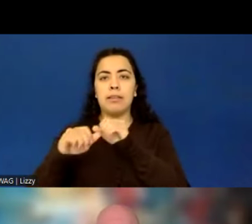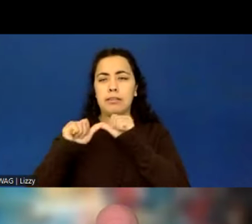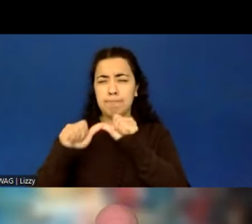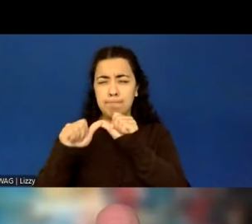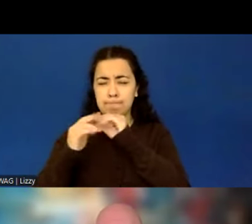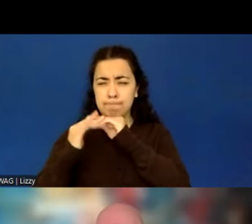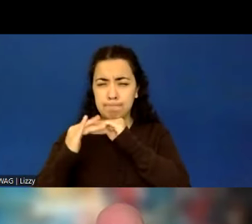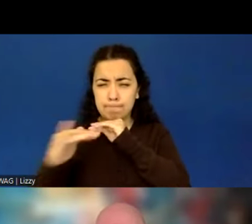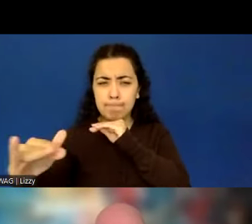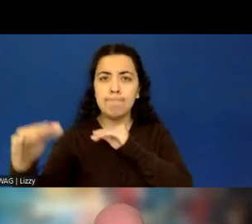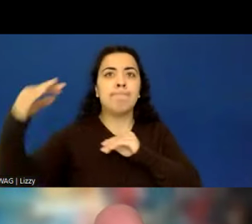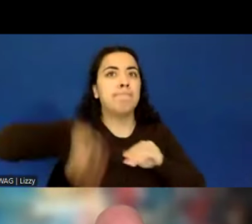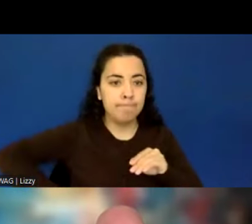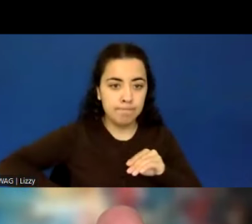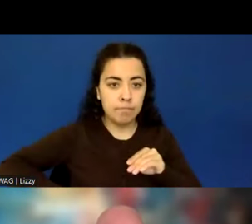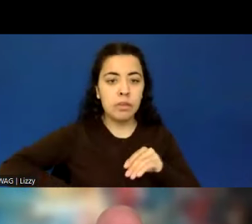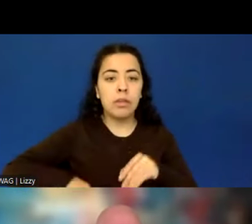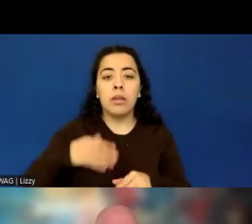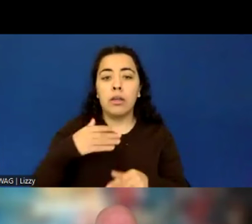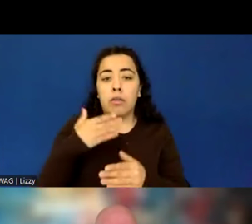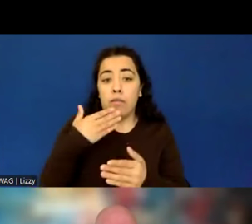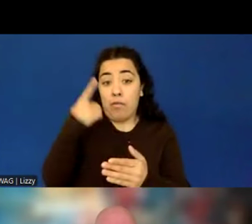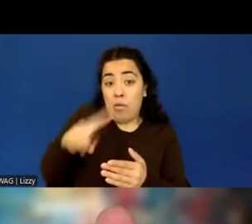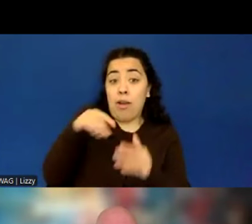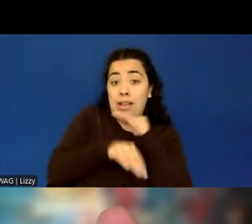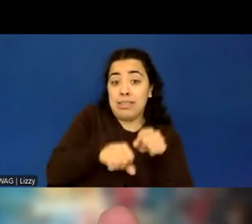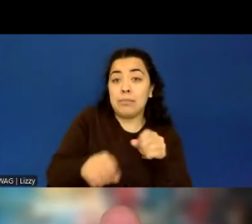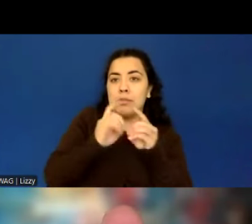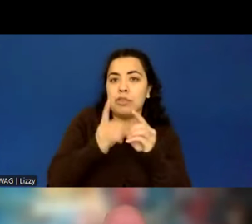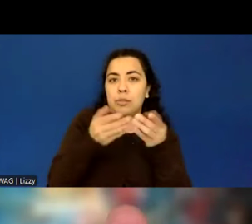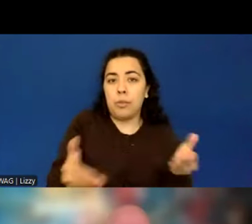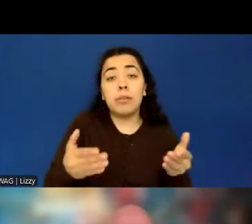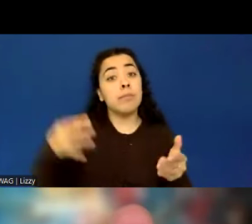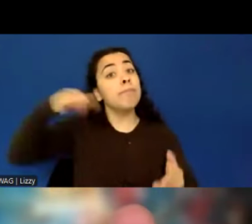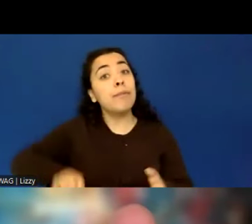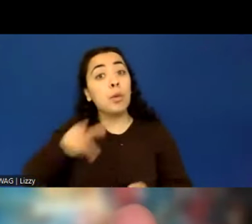good for your customers. But it's also good for the organization that it becomes sustainable in